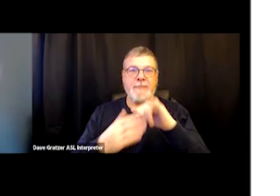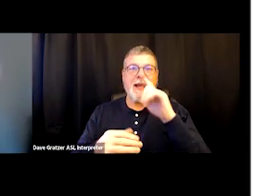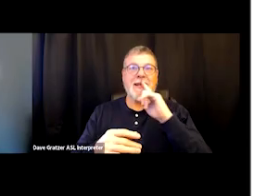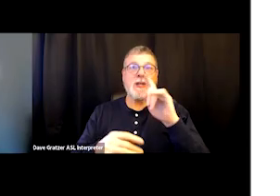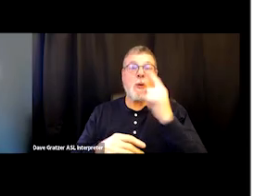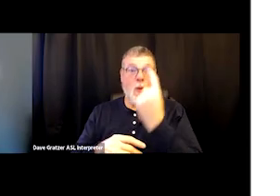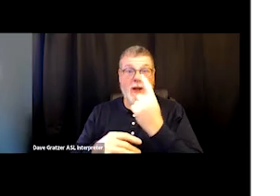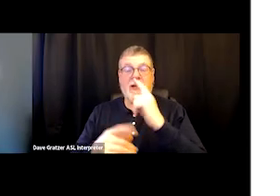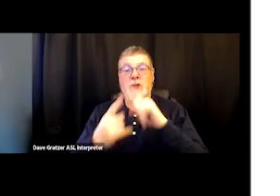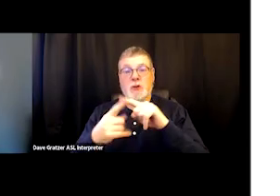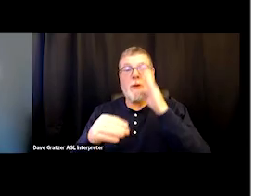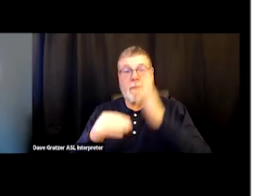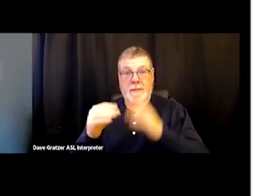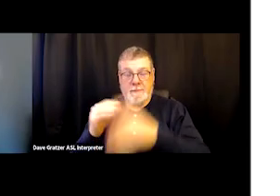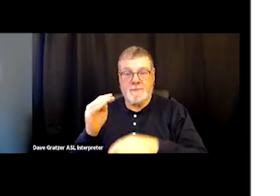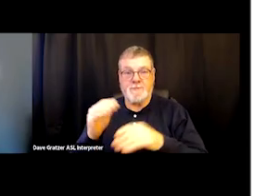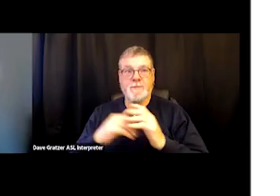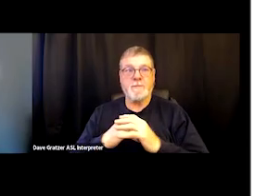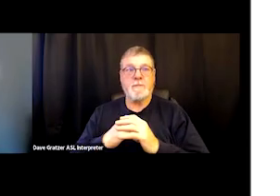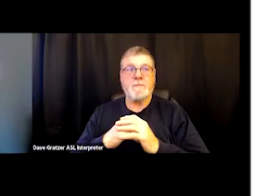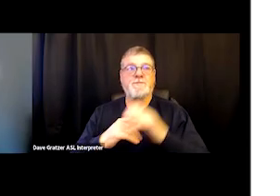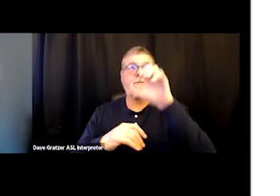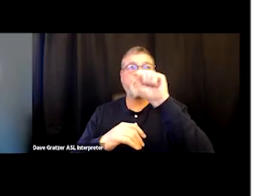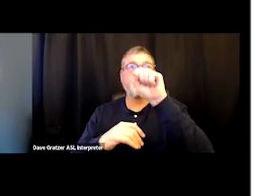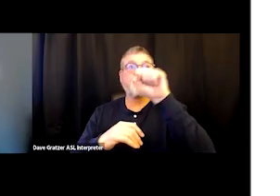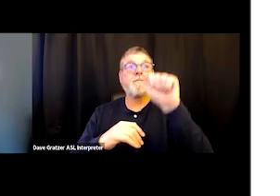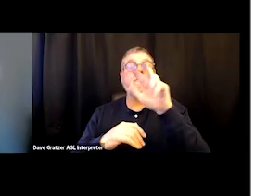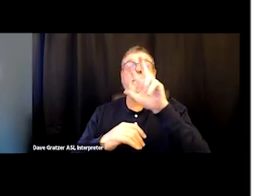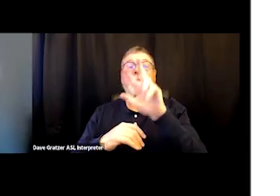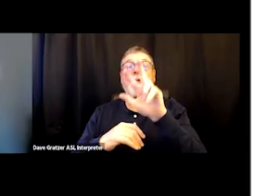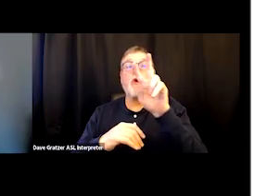One of them is to complete this form with them, the SSA-3288 form,